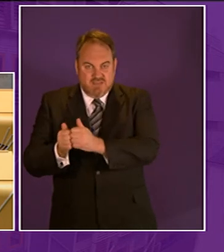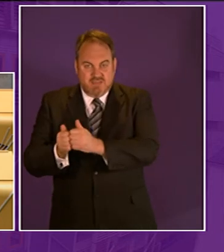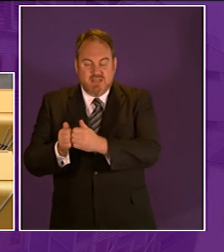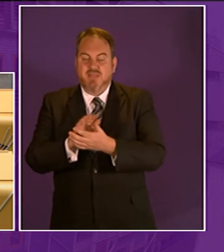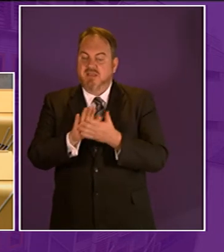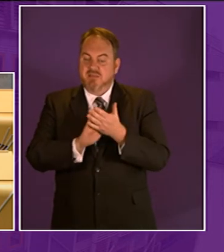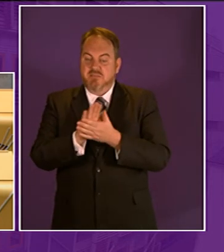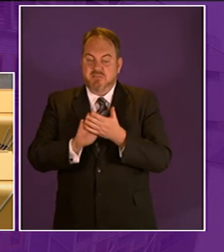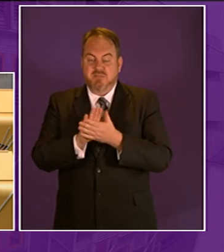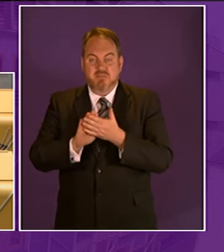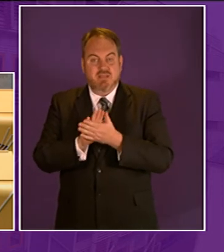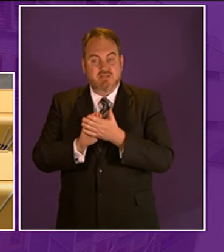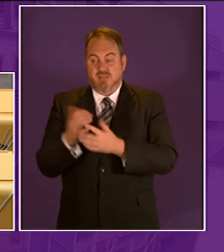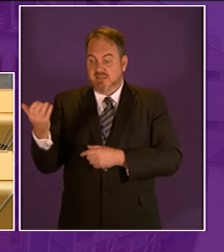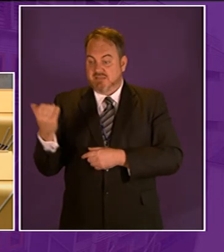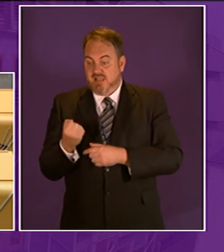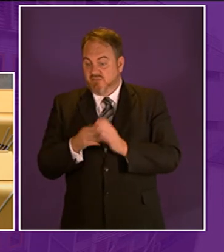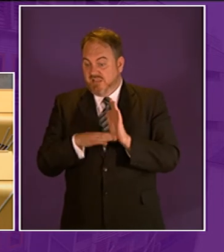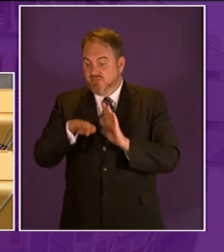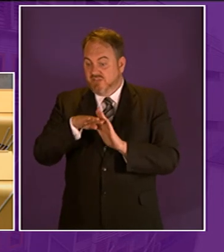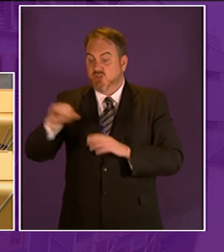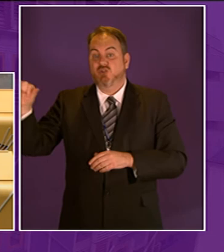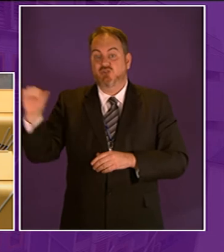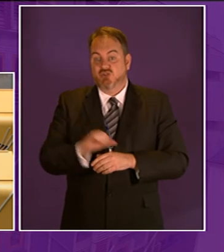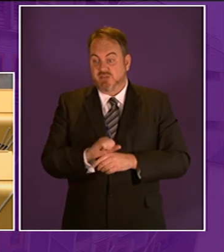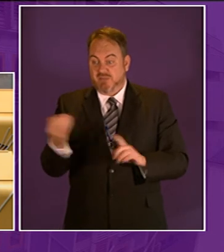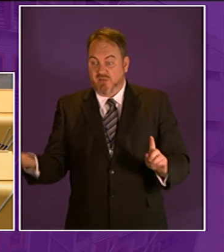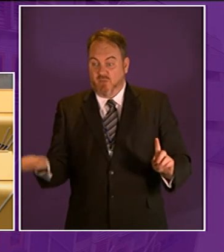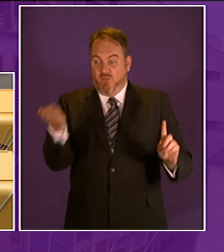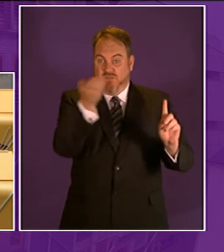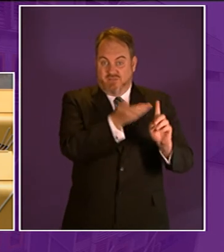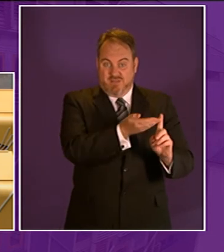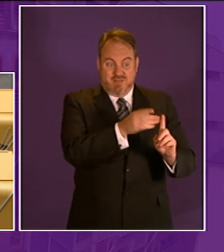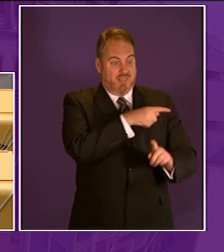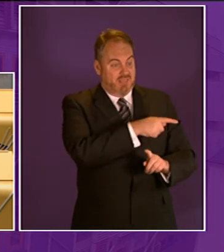pay increases to be delivered, the terms and conditions to be applied and, most important